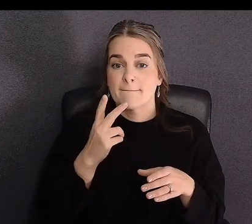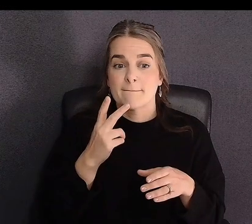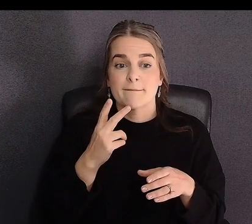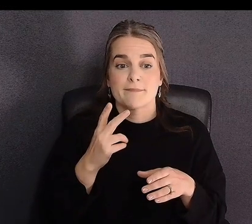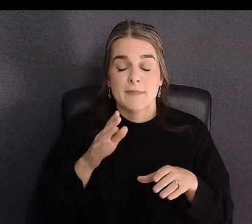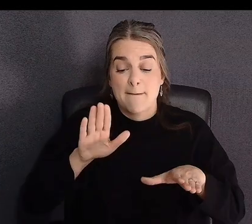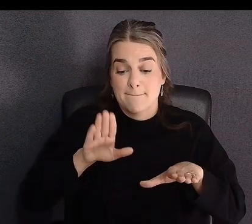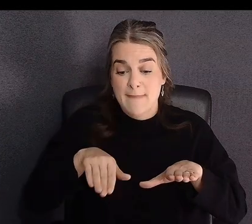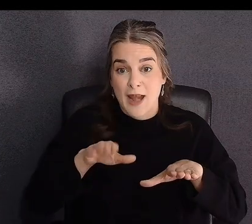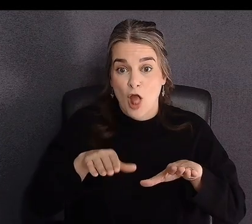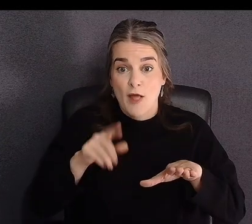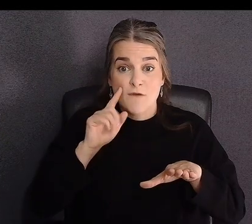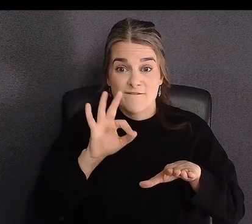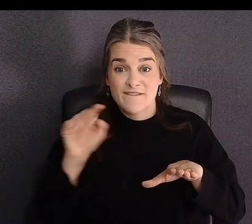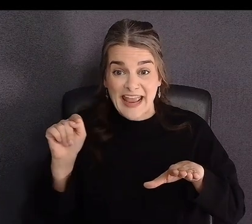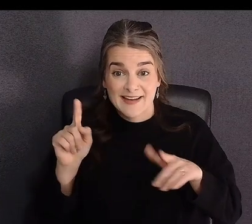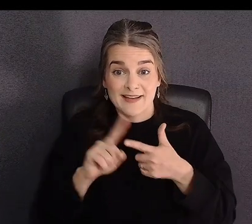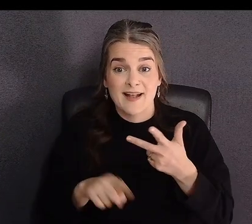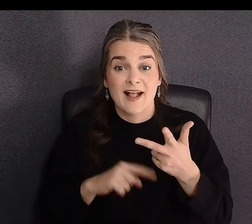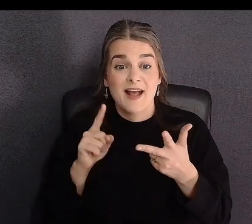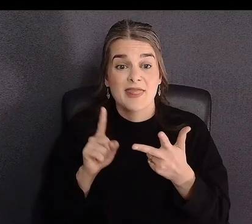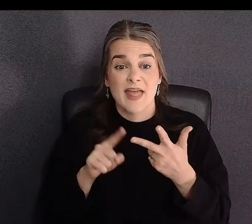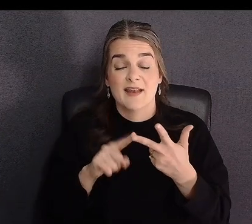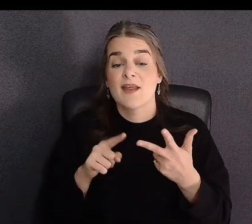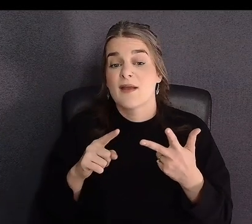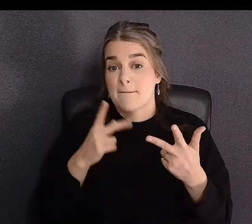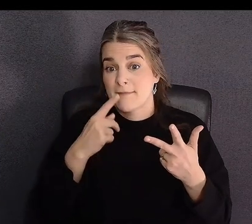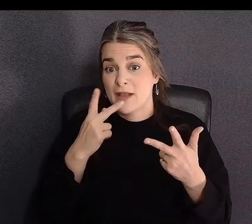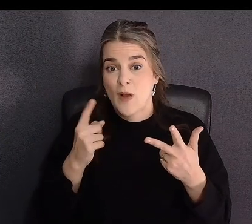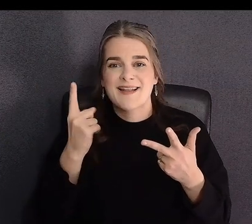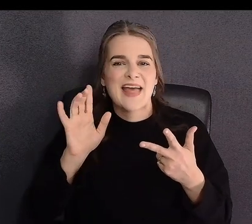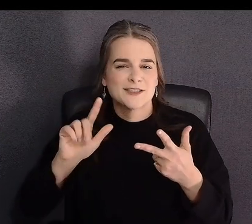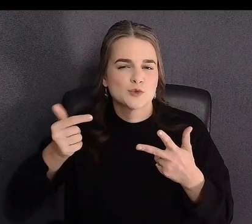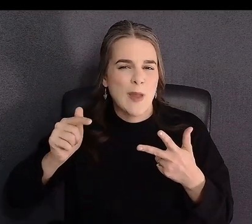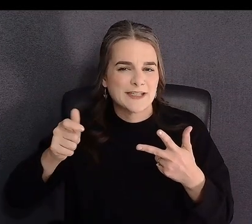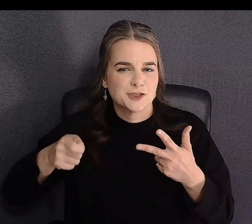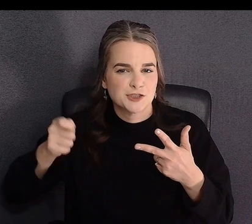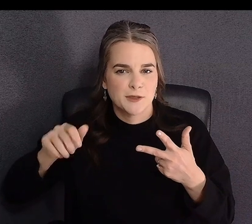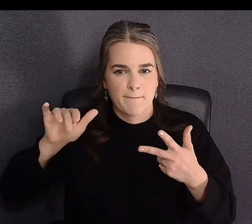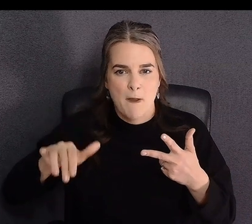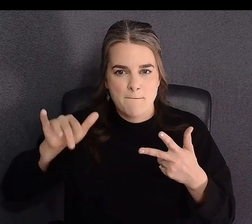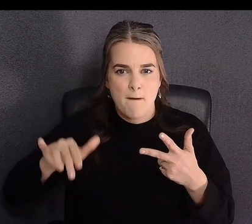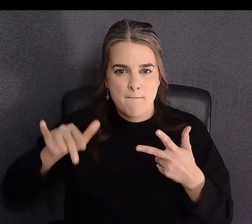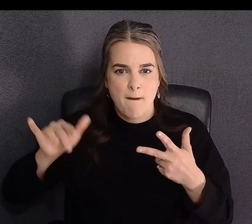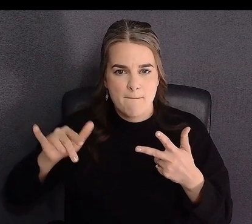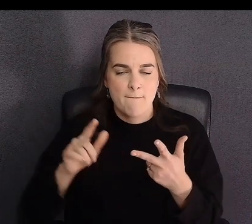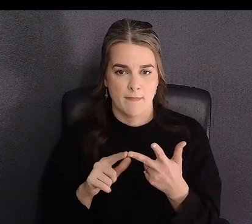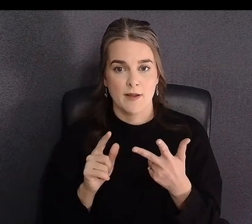But they have other ones on the website. These are the three that we typically use. There is a chin switch.